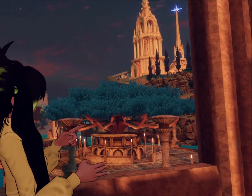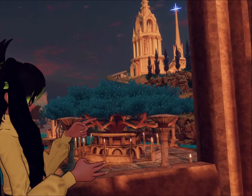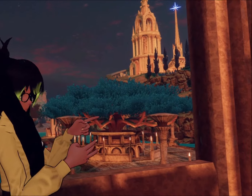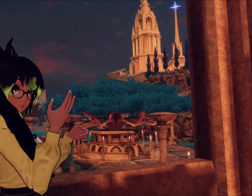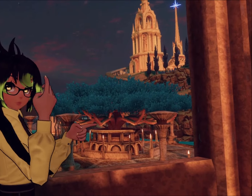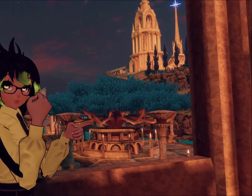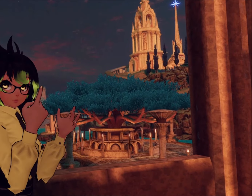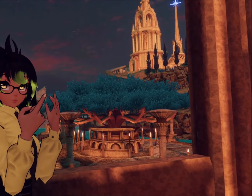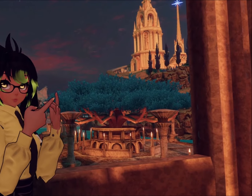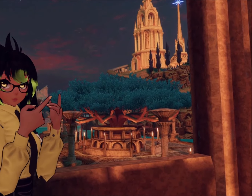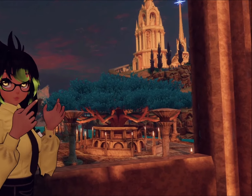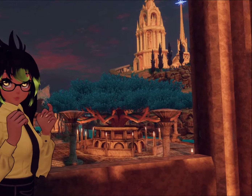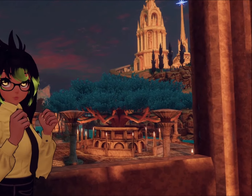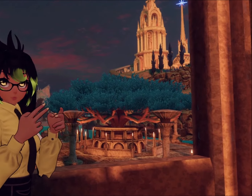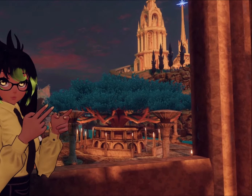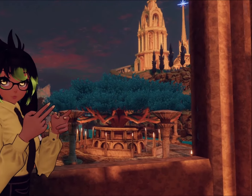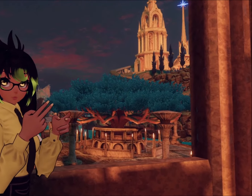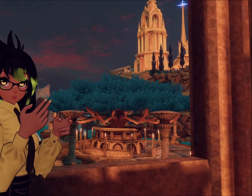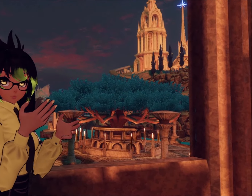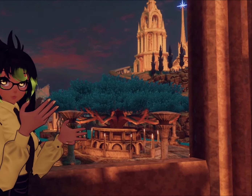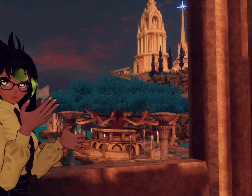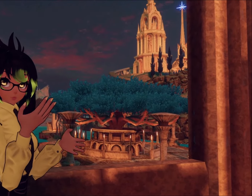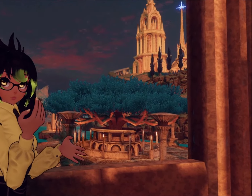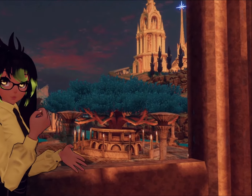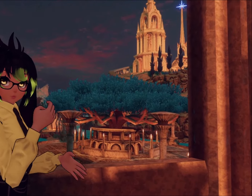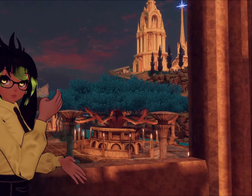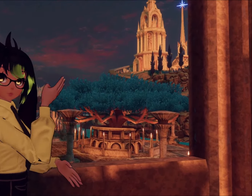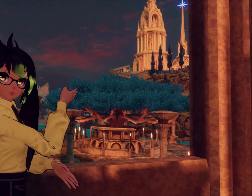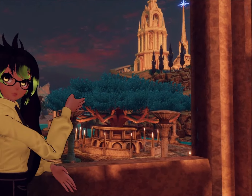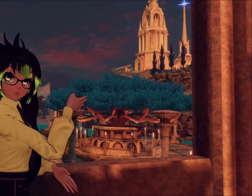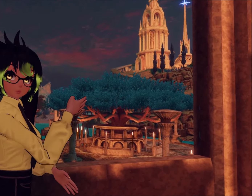There is another way to get there